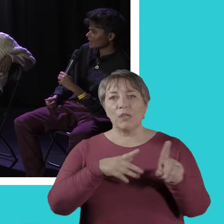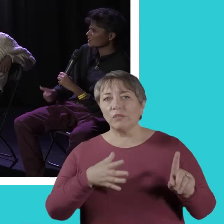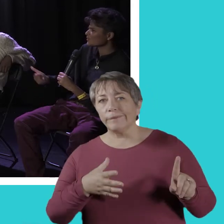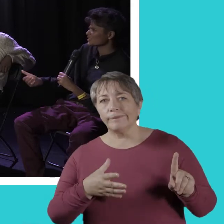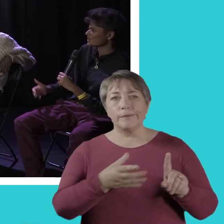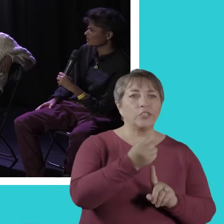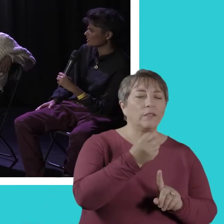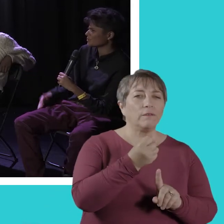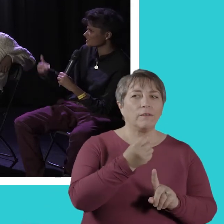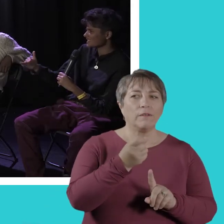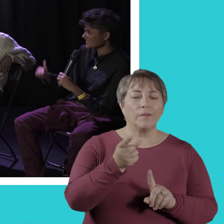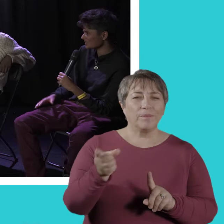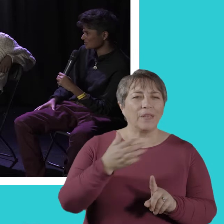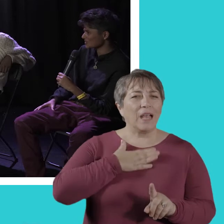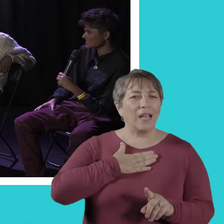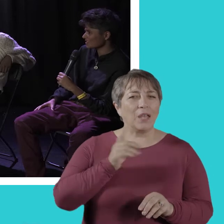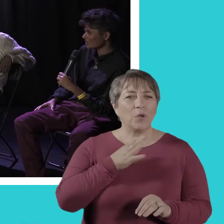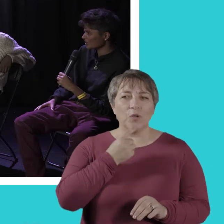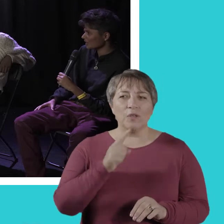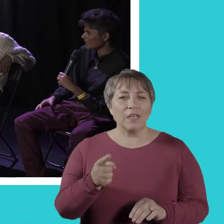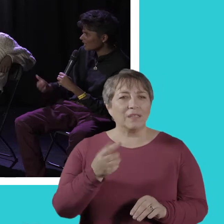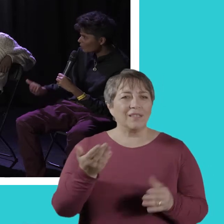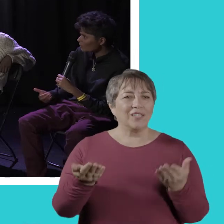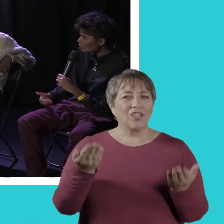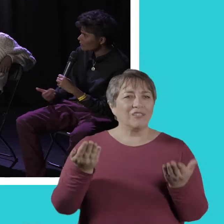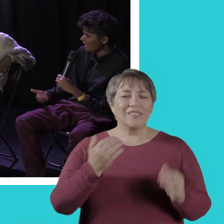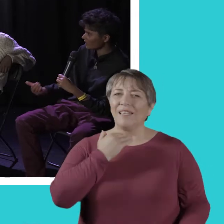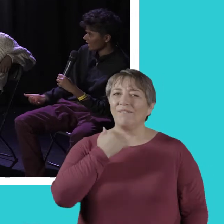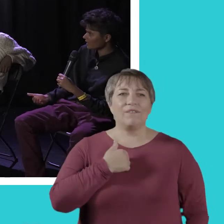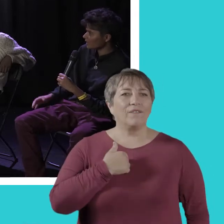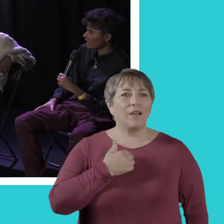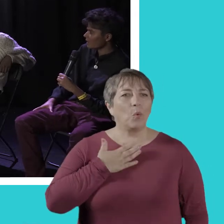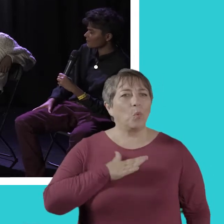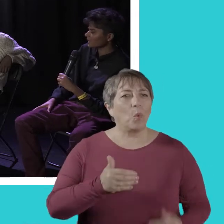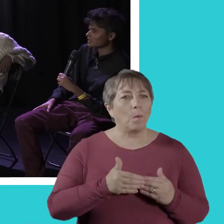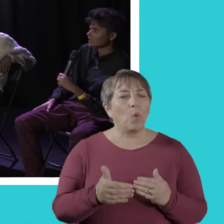I love what you said about I'm not settling for tolerance you know. I want more than that. And I